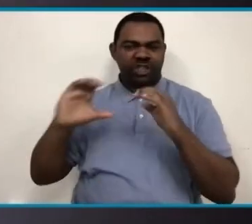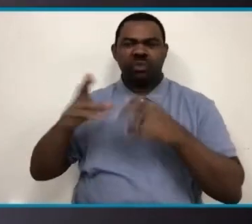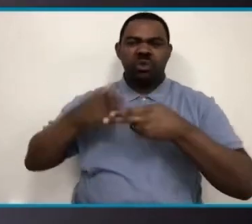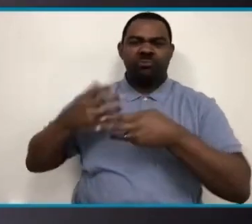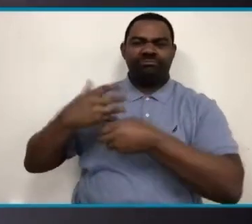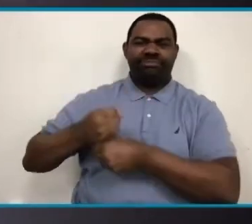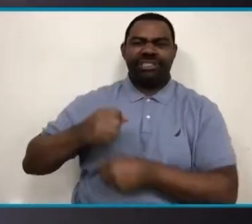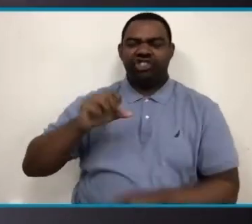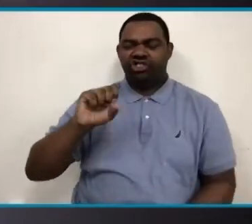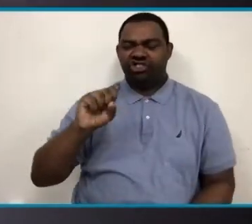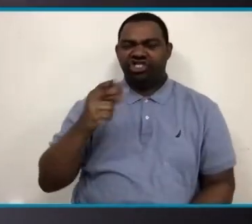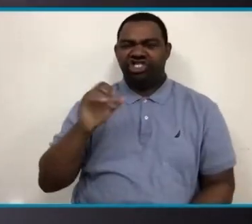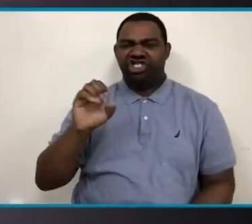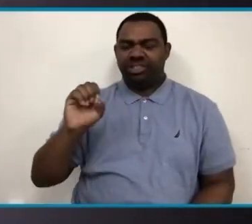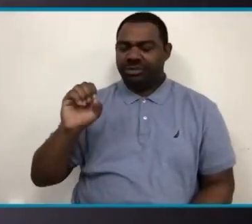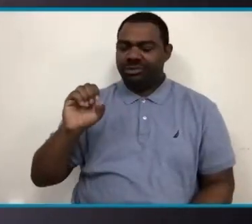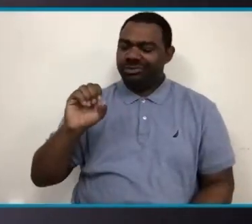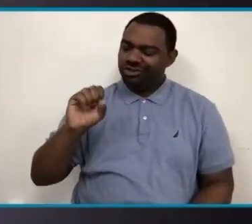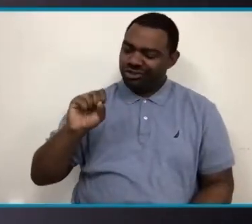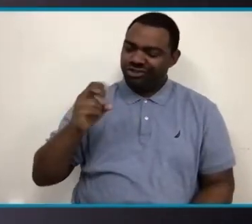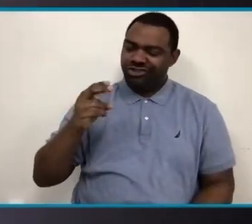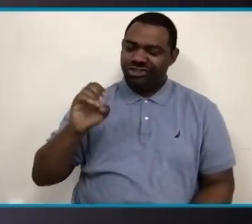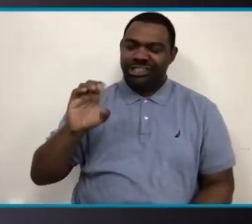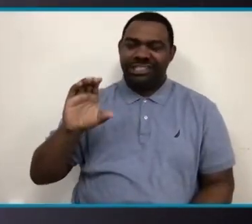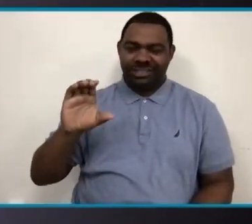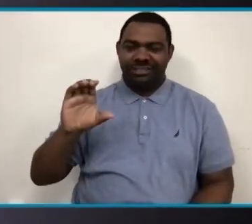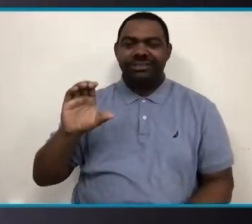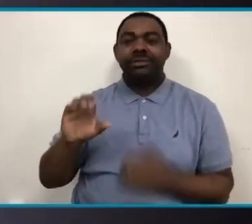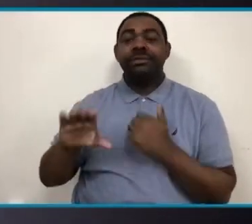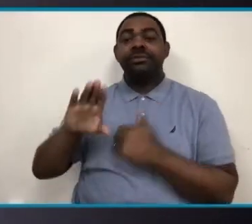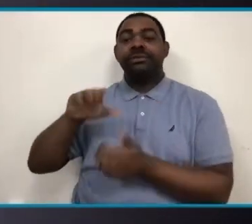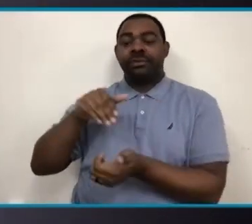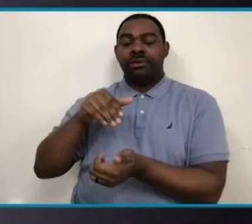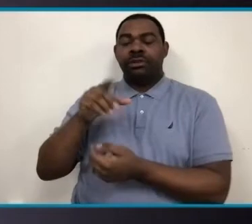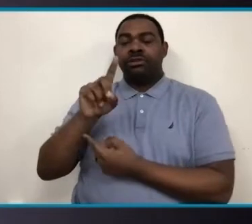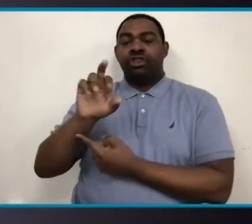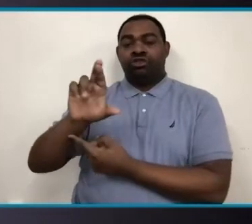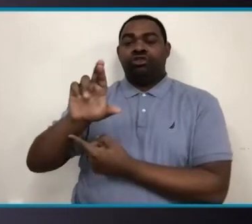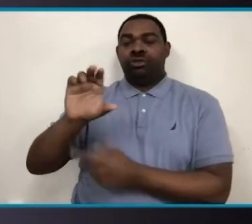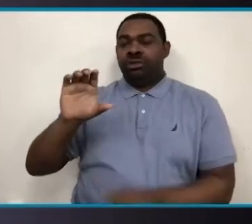for short, and Dr. Sherry Rob who's a music therapist and researcher at Indiana University